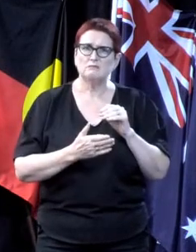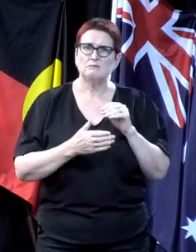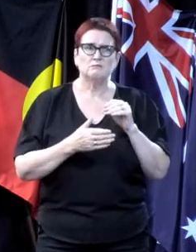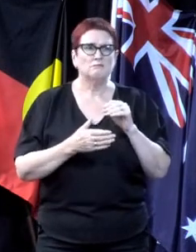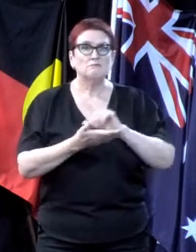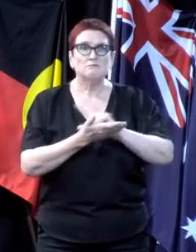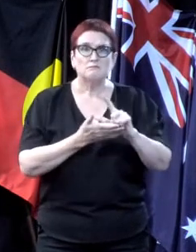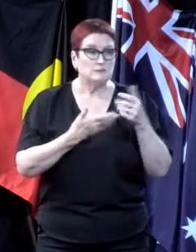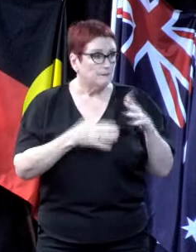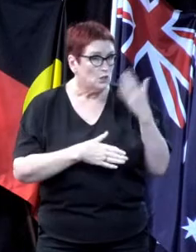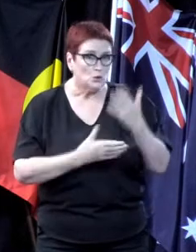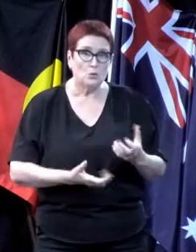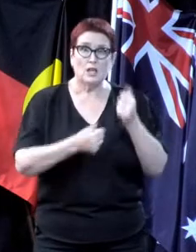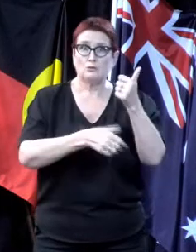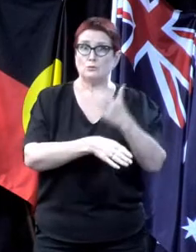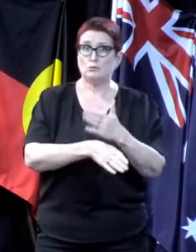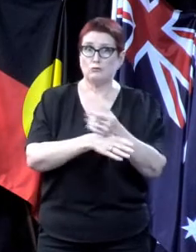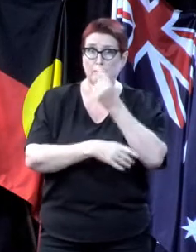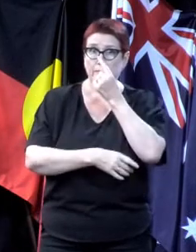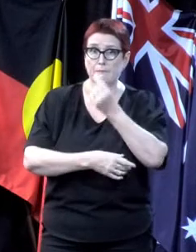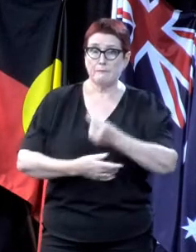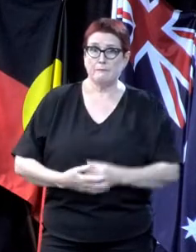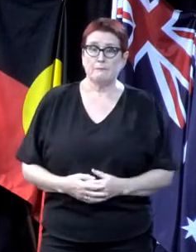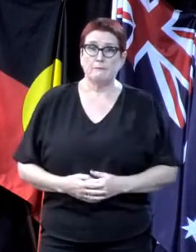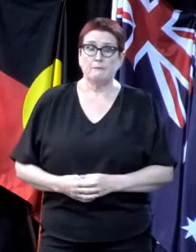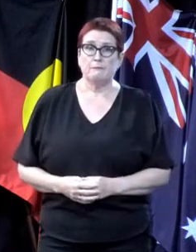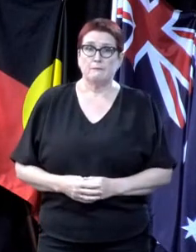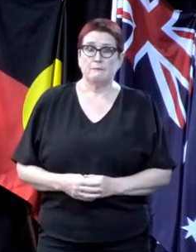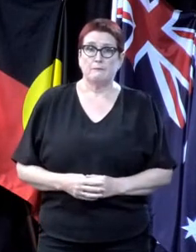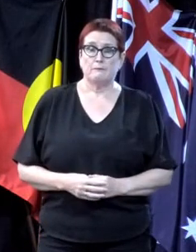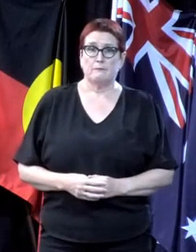Have you seen... Yes, because you’ve now had some inclusive practices within your own schools